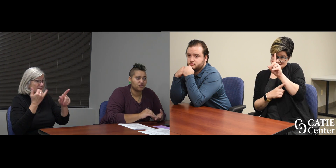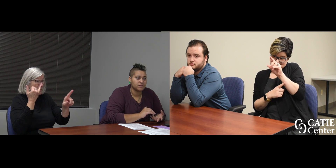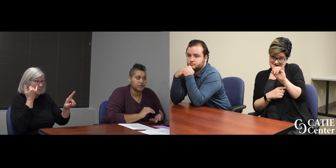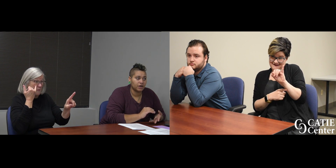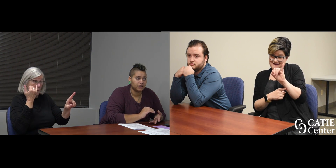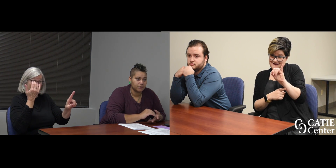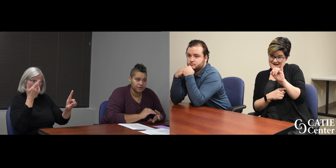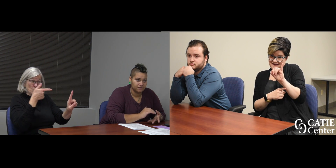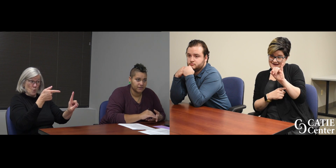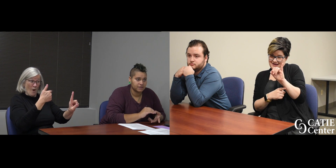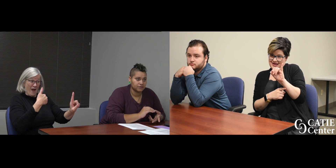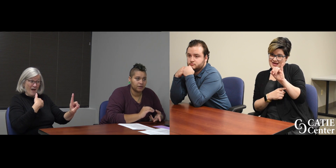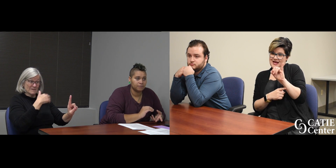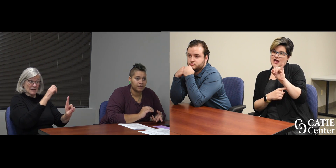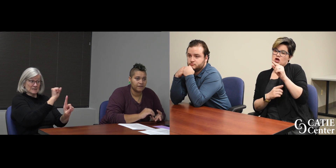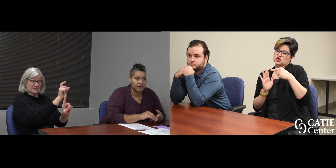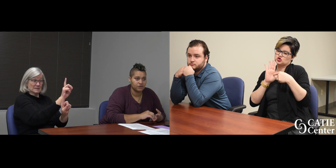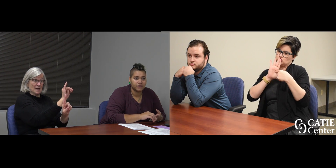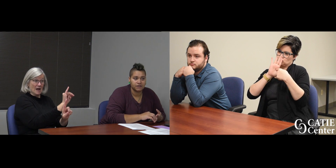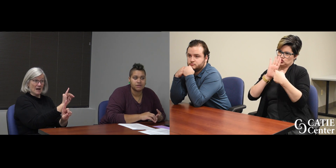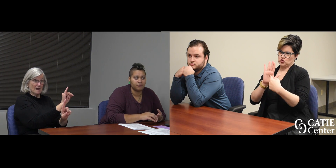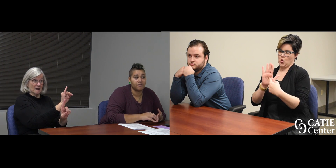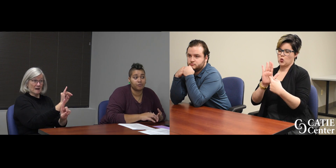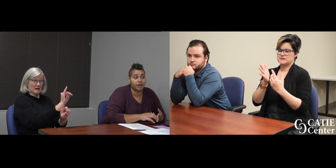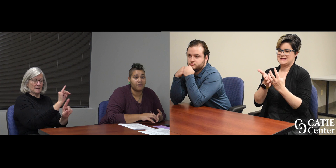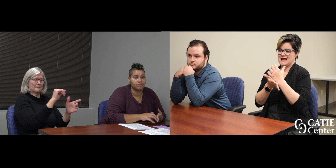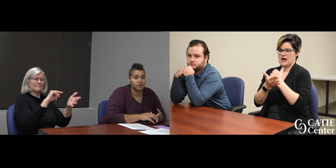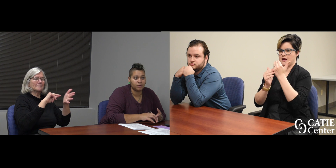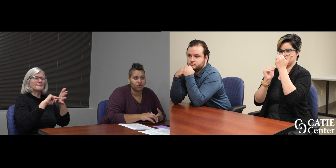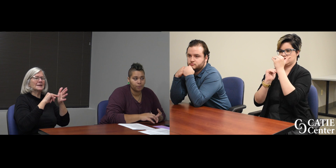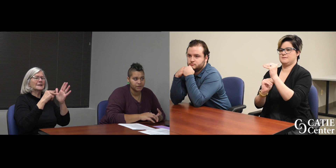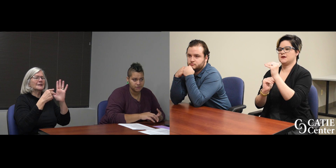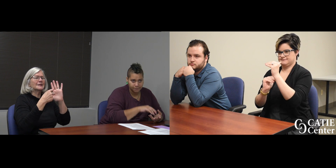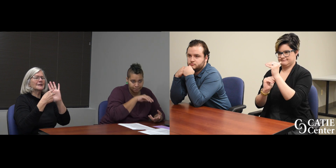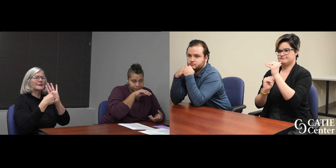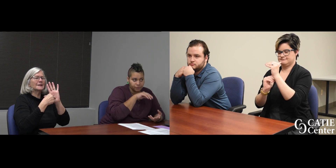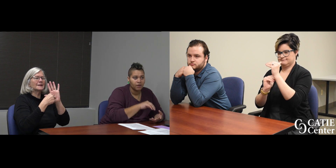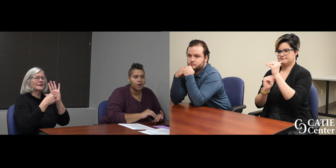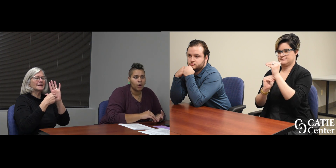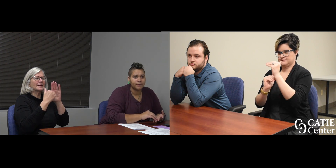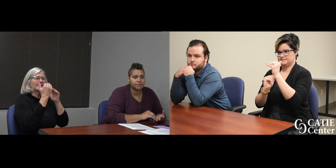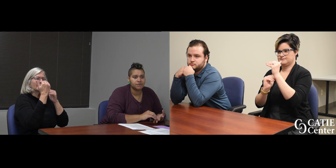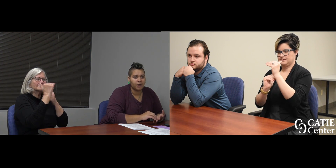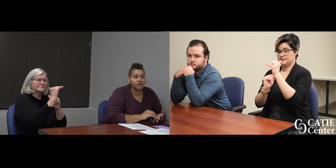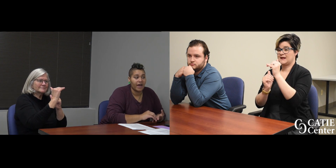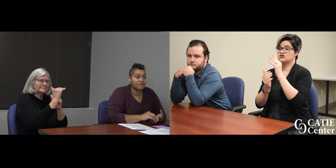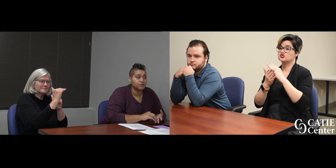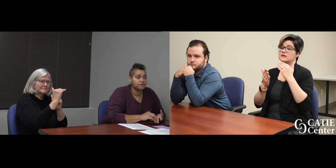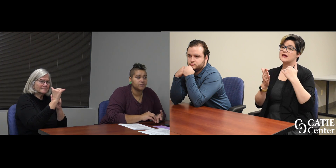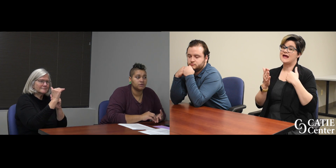That shows that you're on a limited, fixed income and that you get some of it from the government which opens up some other avenues for you.